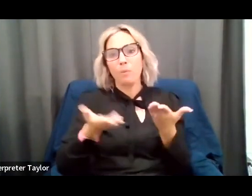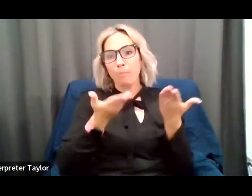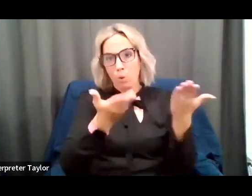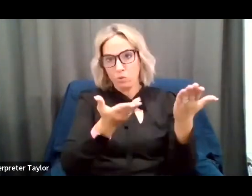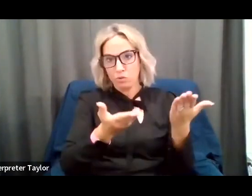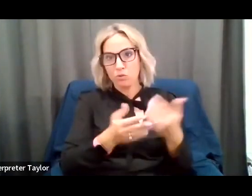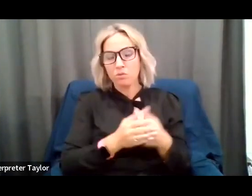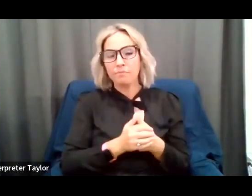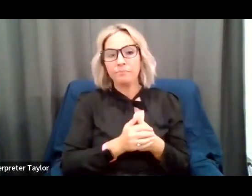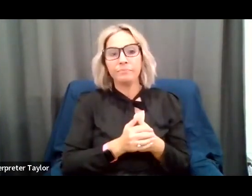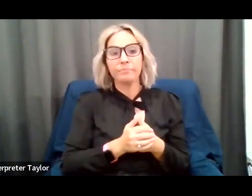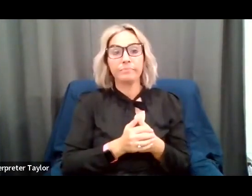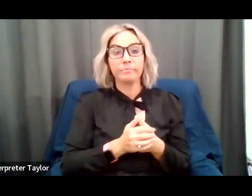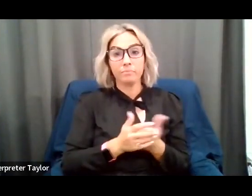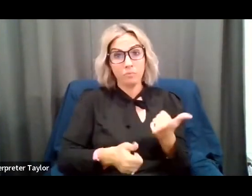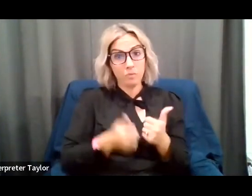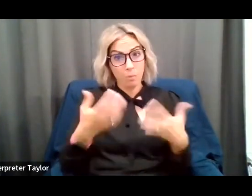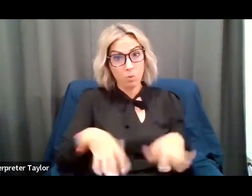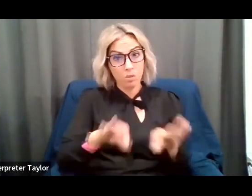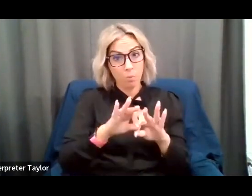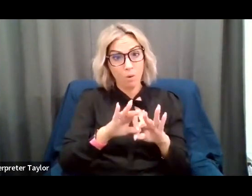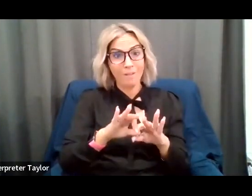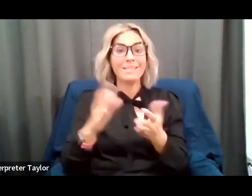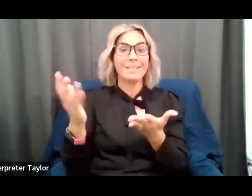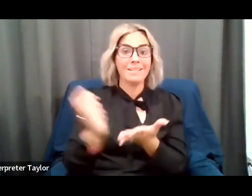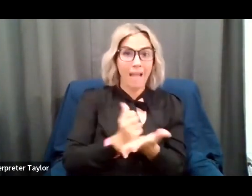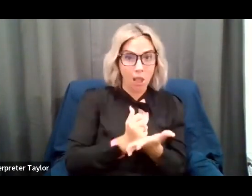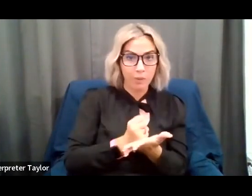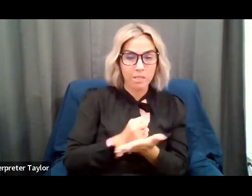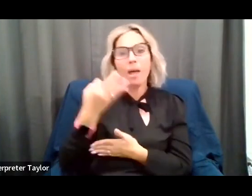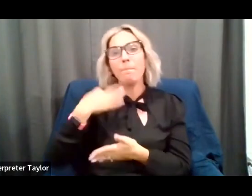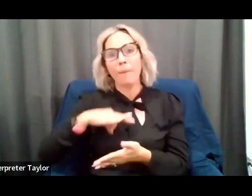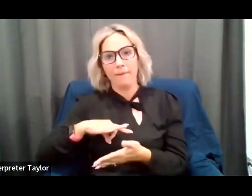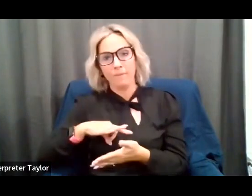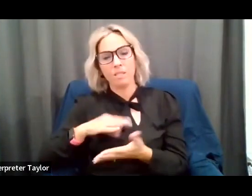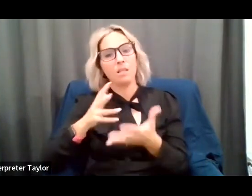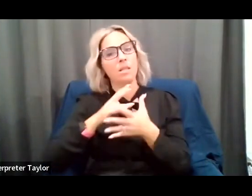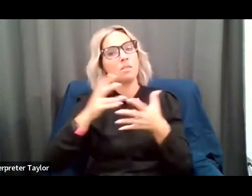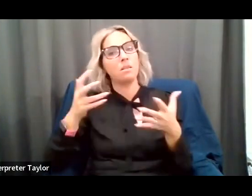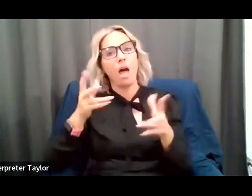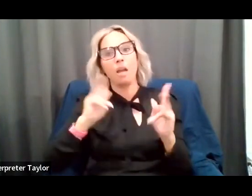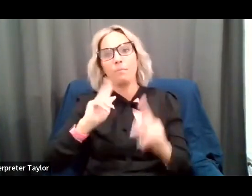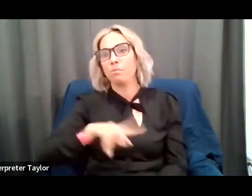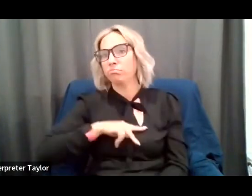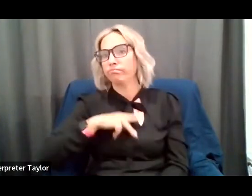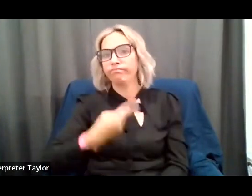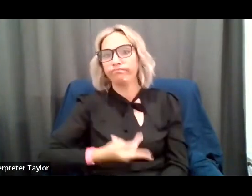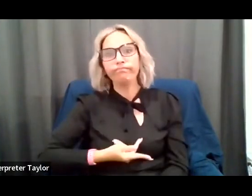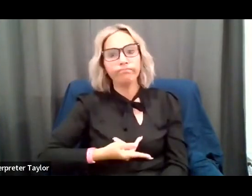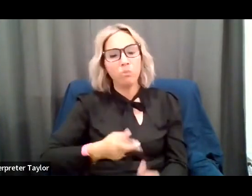Um, most significant salaries and benefits. There is a lot of upset, um, on the part of classifi-